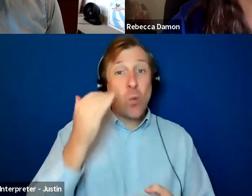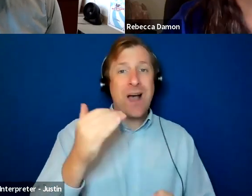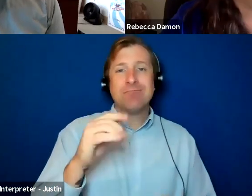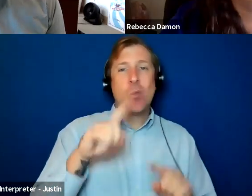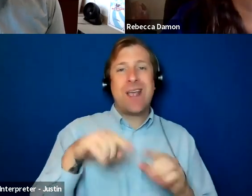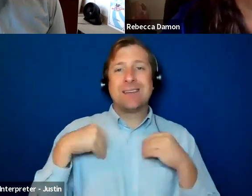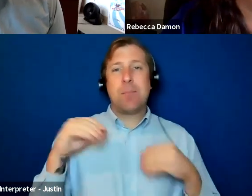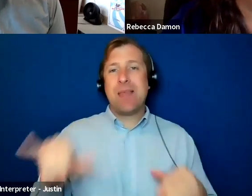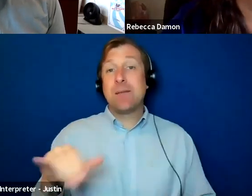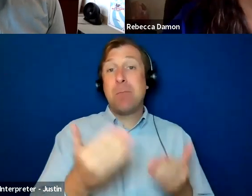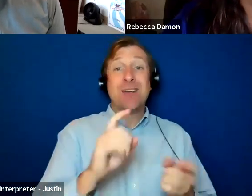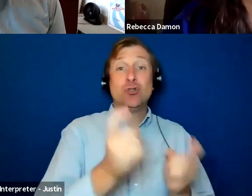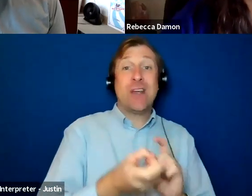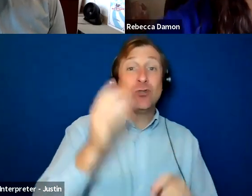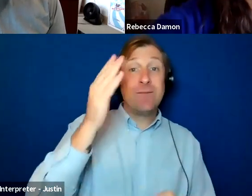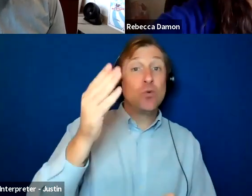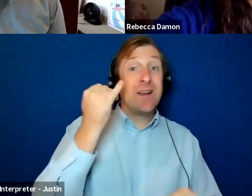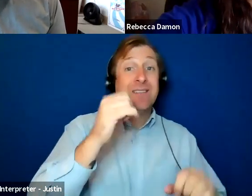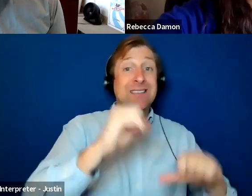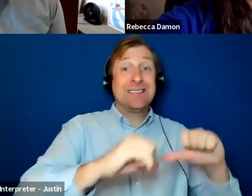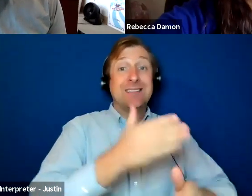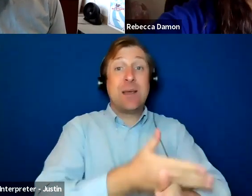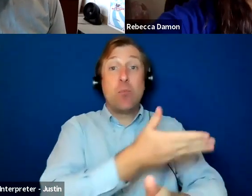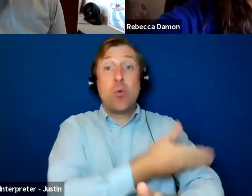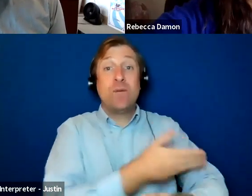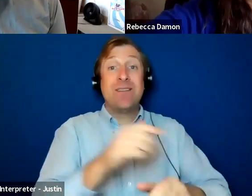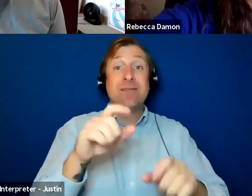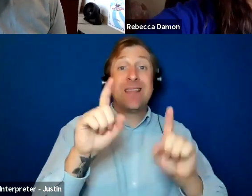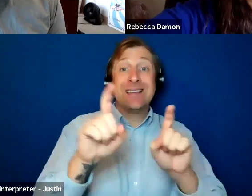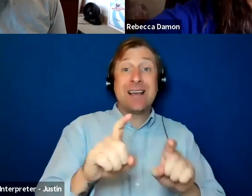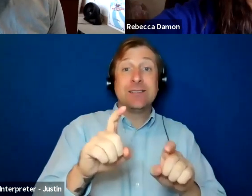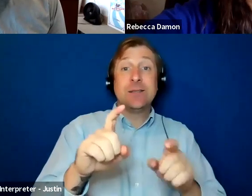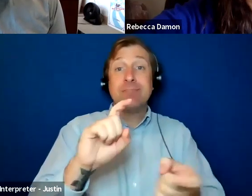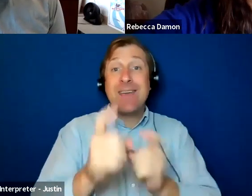That may change in the future due to science, due to the tests evolving in a way that could make them more useful.